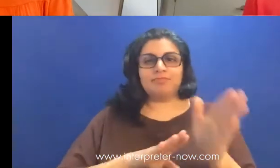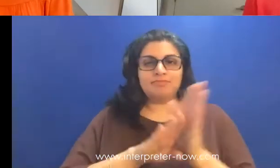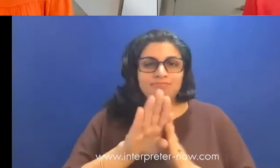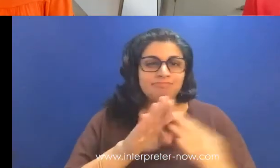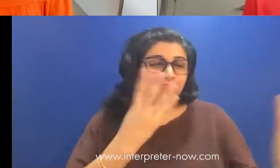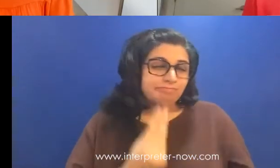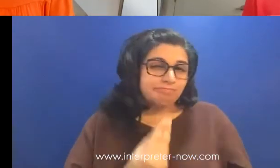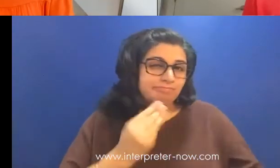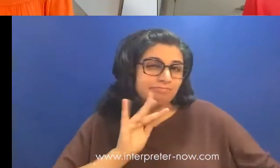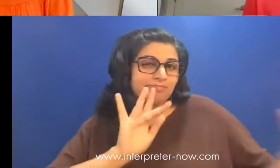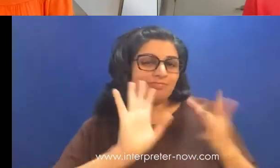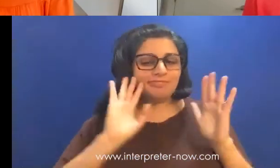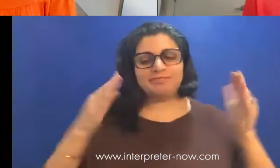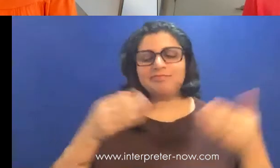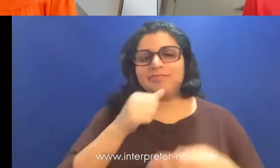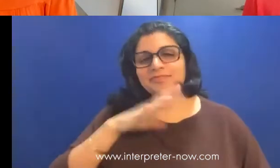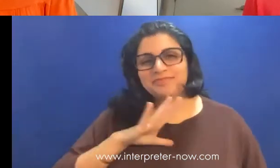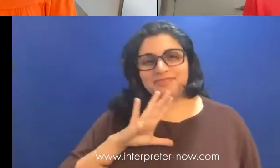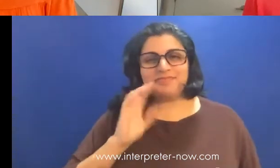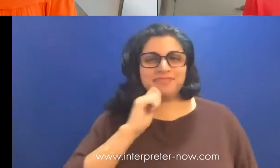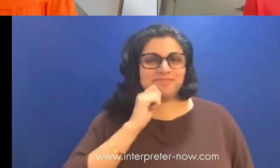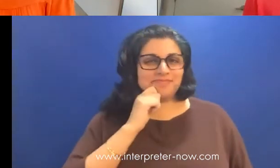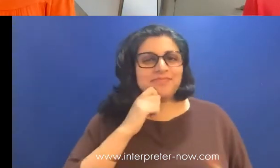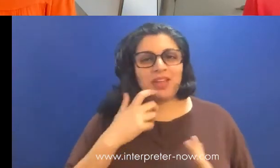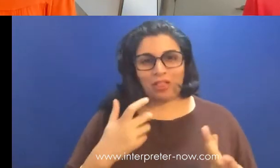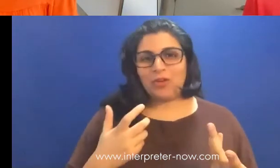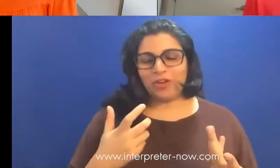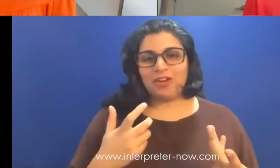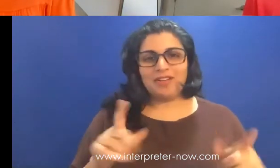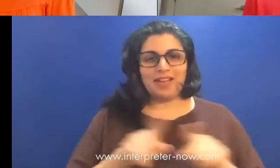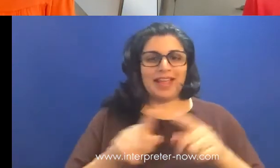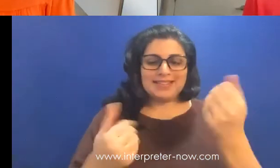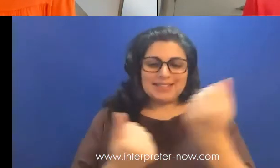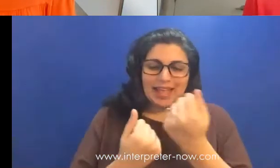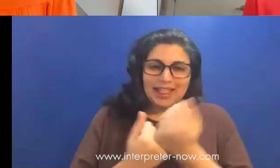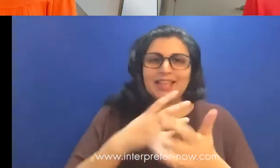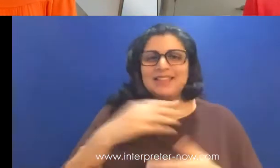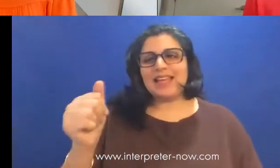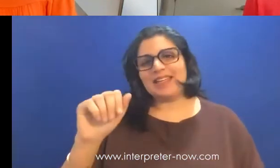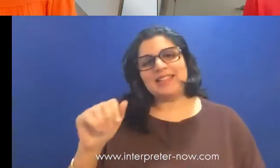women of color in our individual and organizational work as allies and advocates.